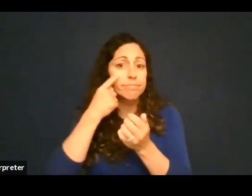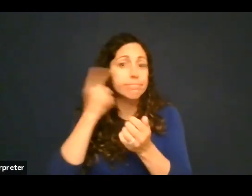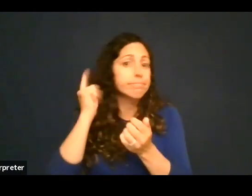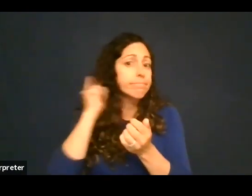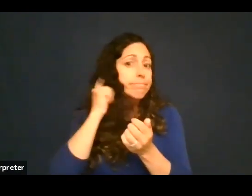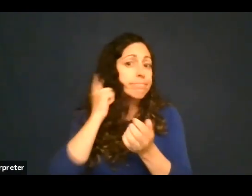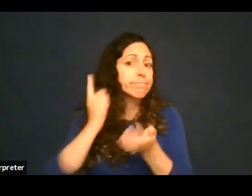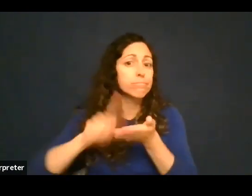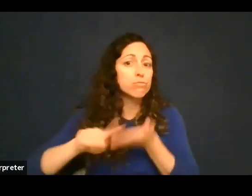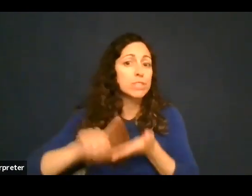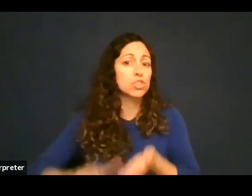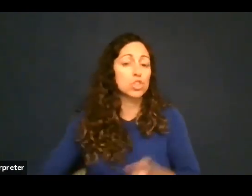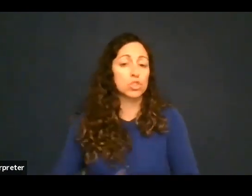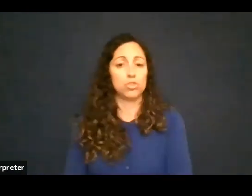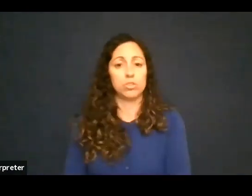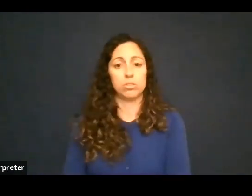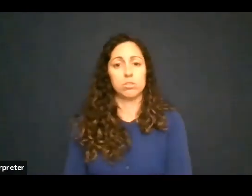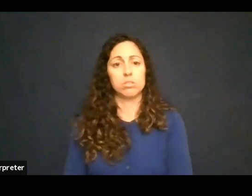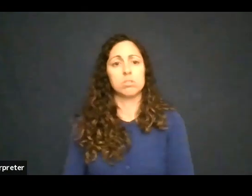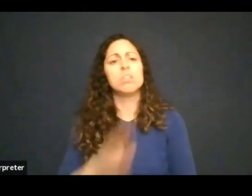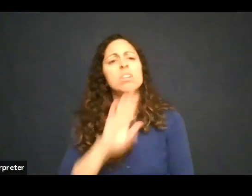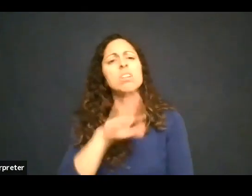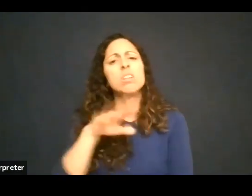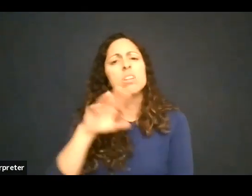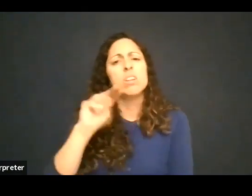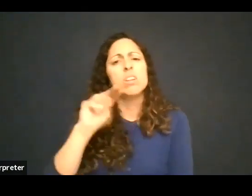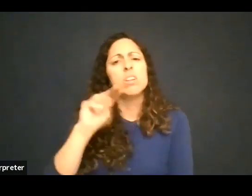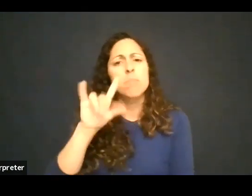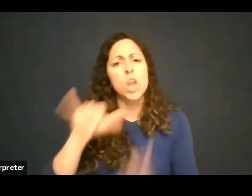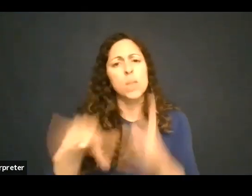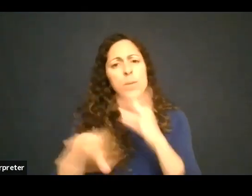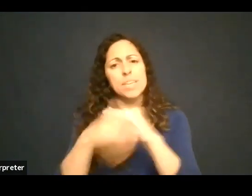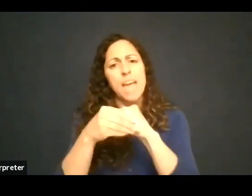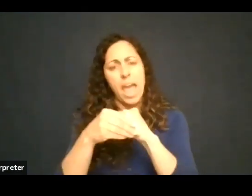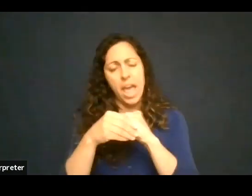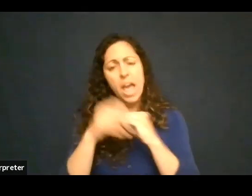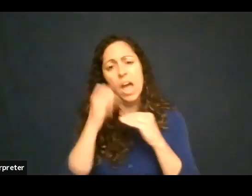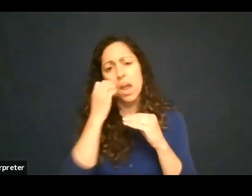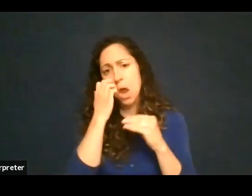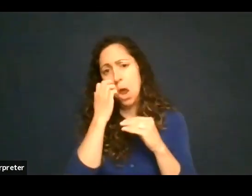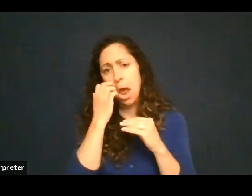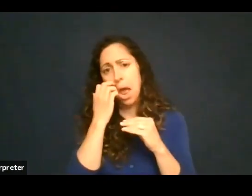Marly, I just might add, to piggyback off of the last question, as well.